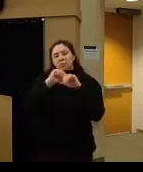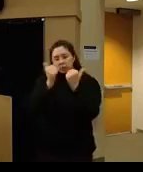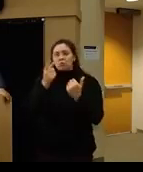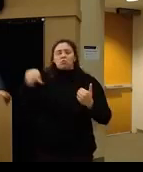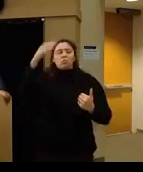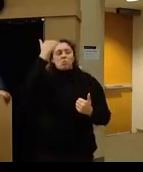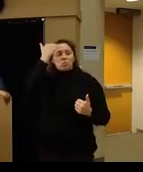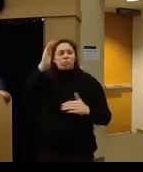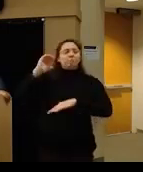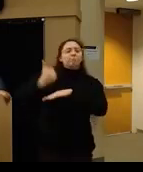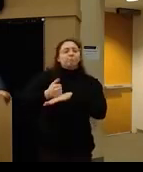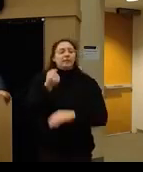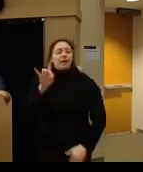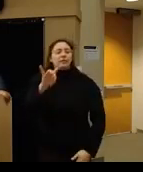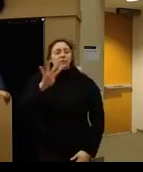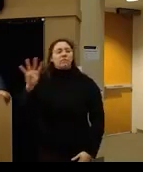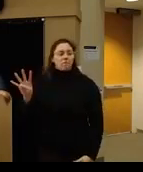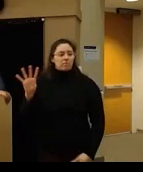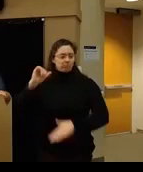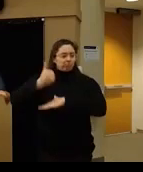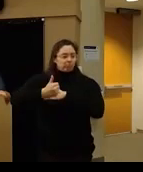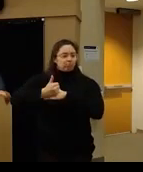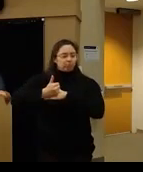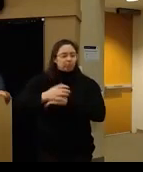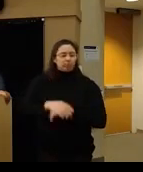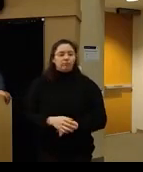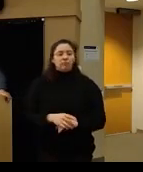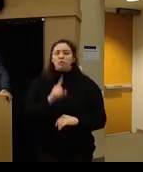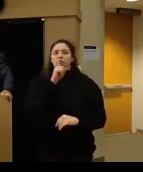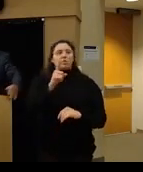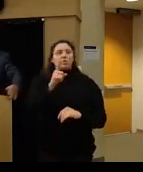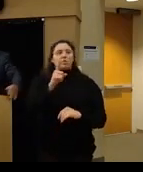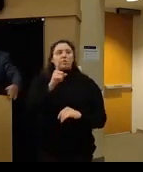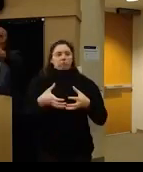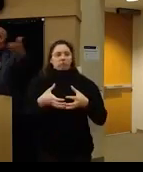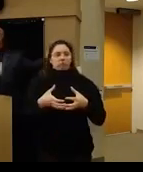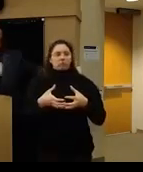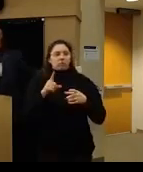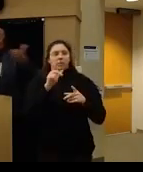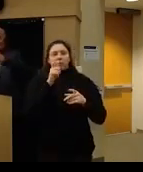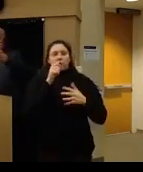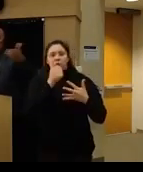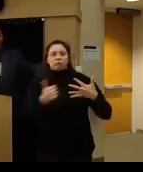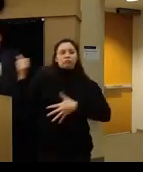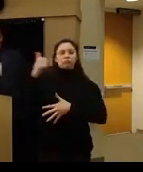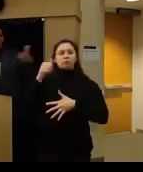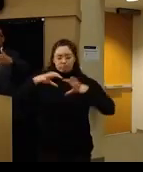founded in 1844 right it was really a bunch of insane asylum superintendents who got together